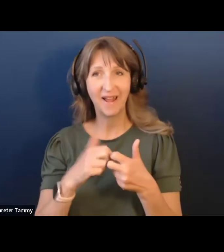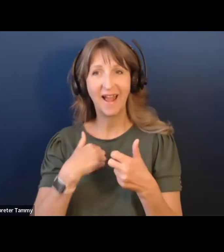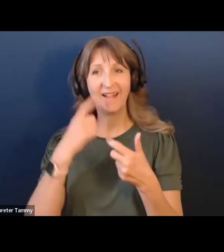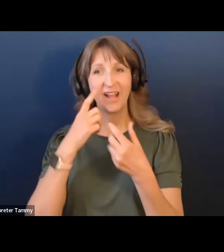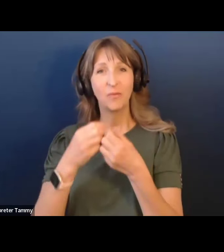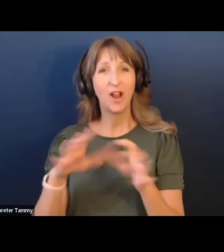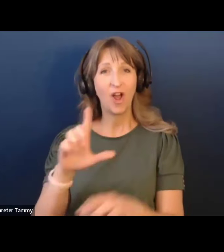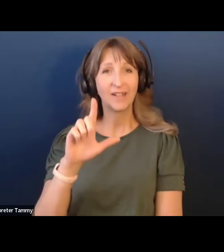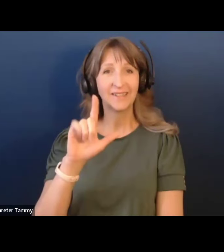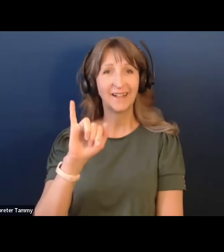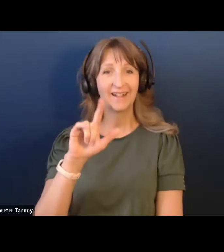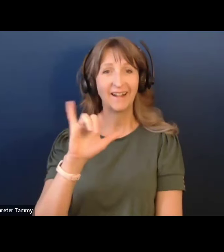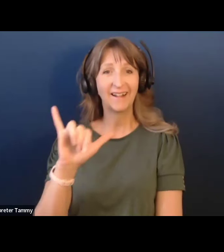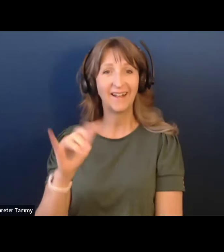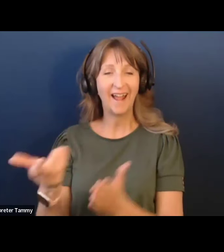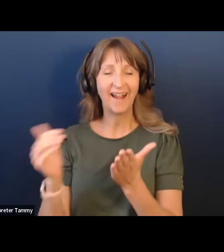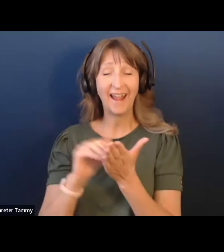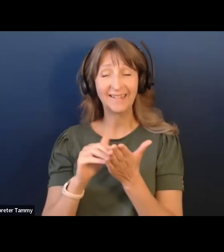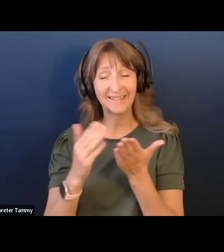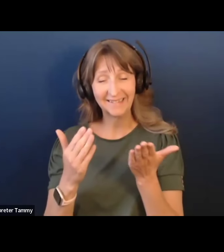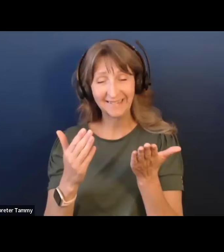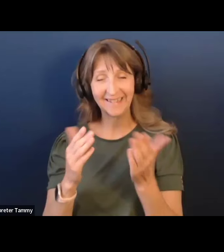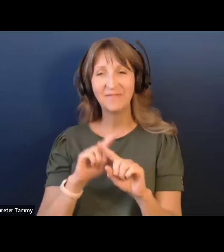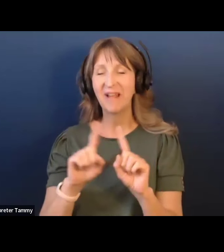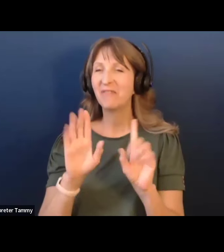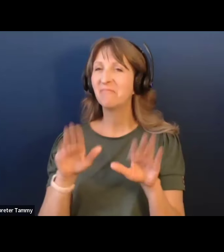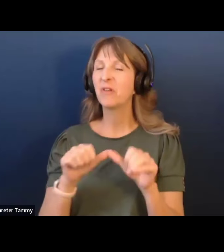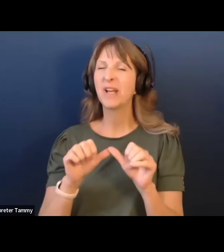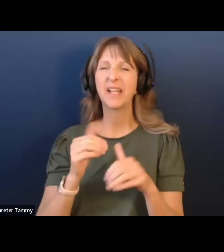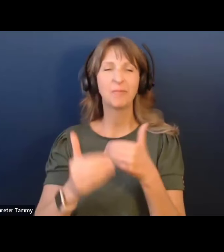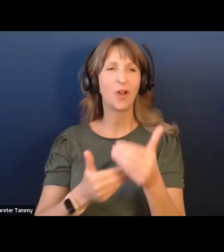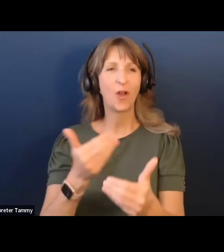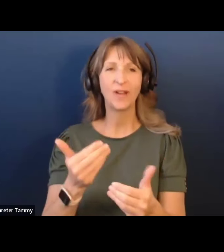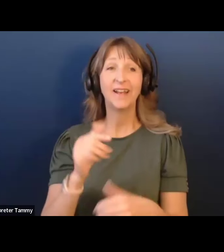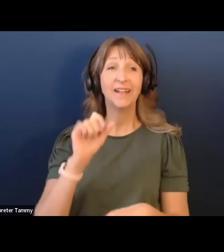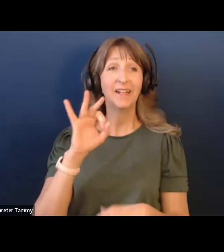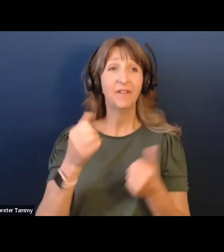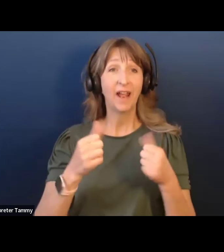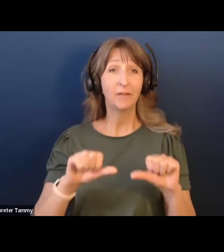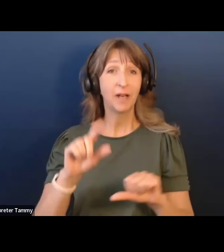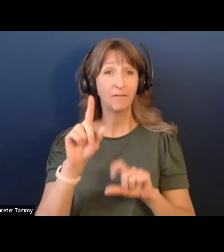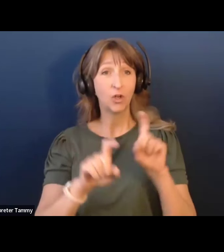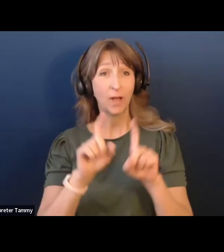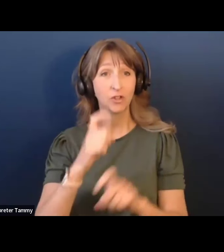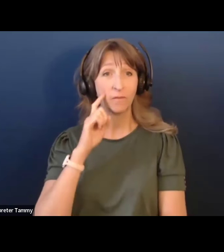again but we're going to keep it rolling. If anyone has questions for Caroline that we can